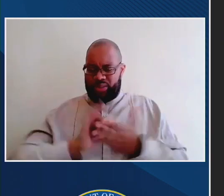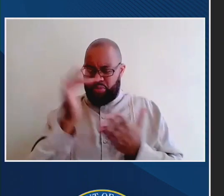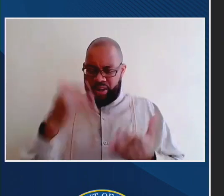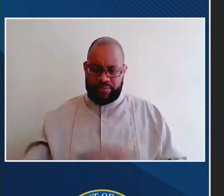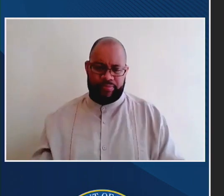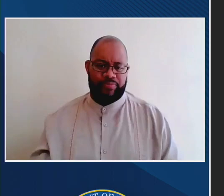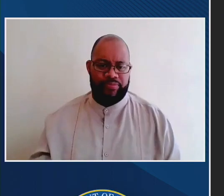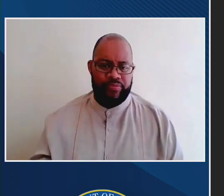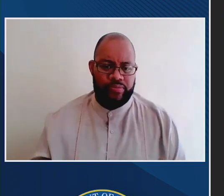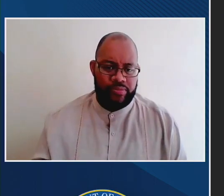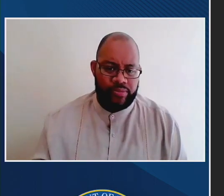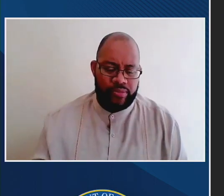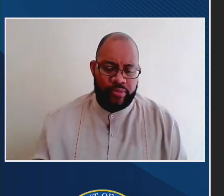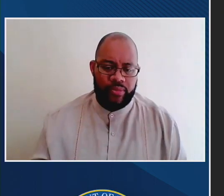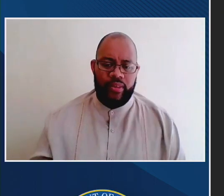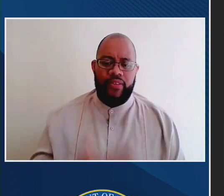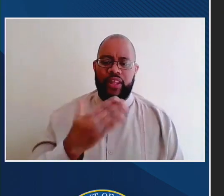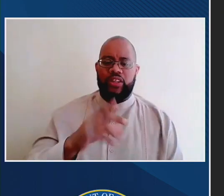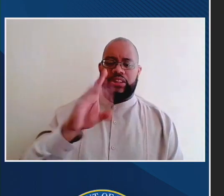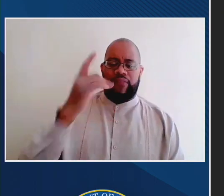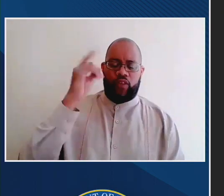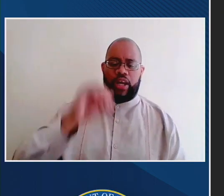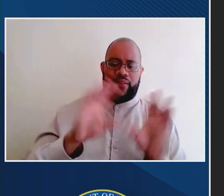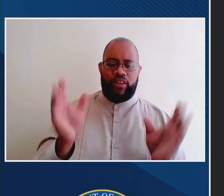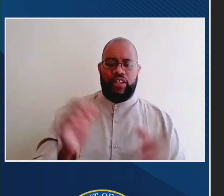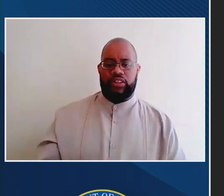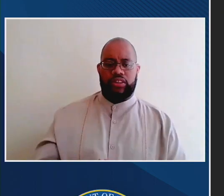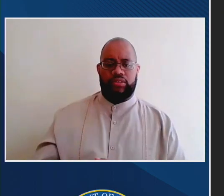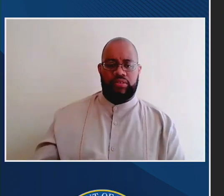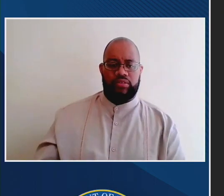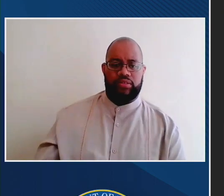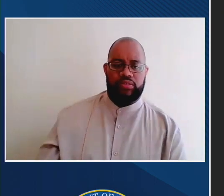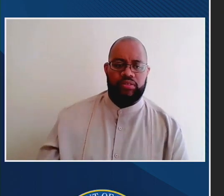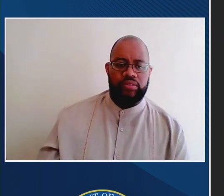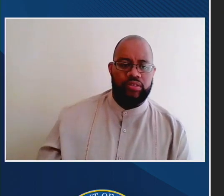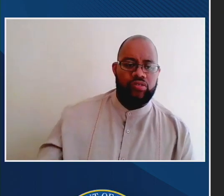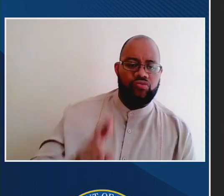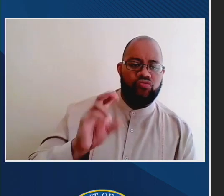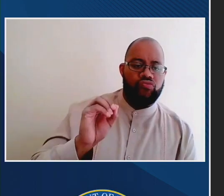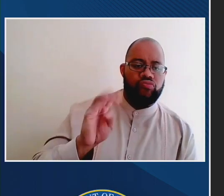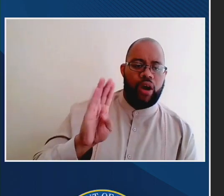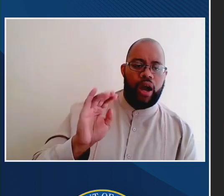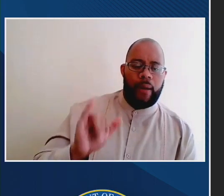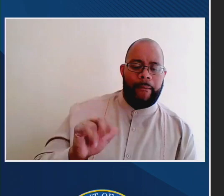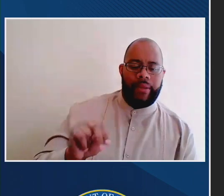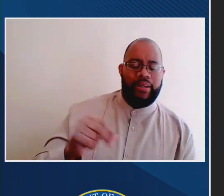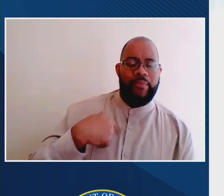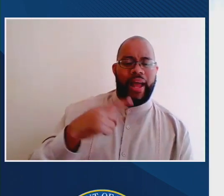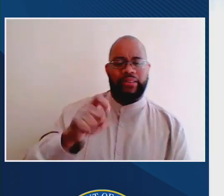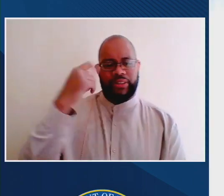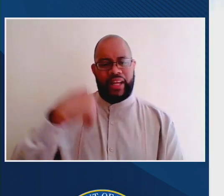Thank you, DC, for the clarification. Robyn? I would just ask because there's still another outstanding seat.